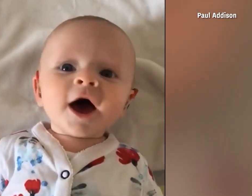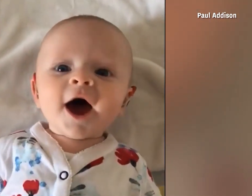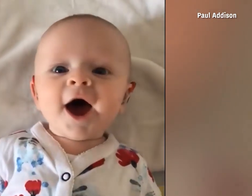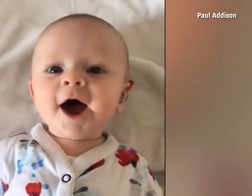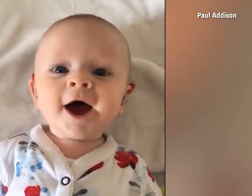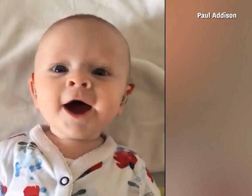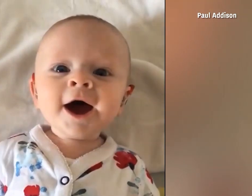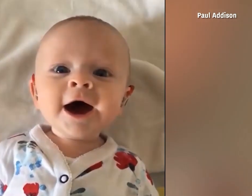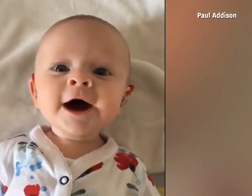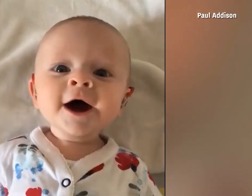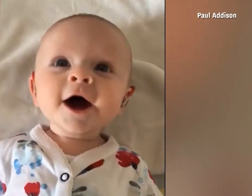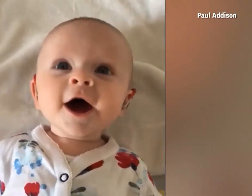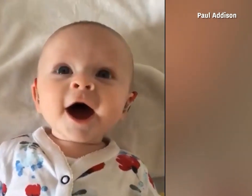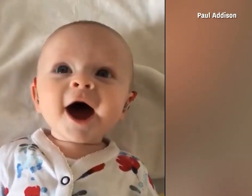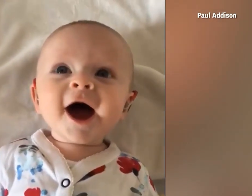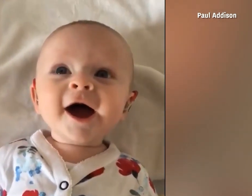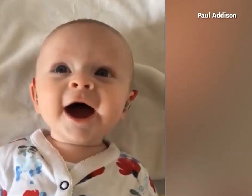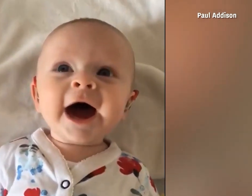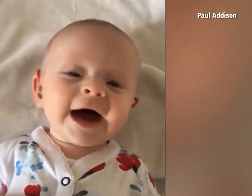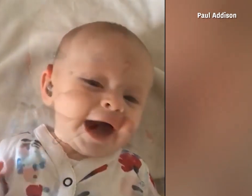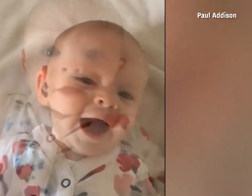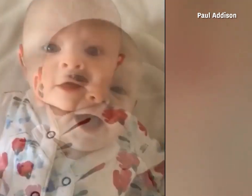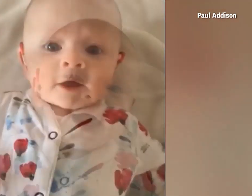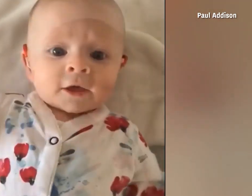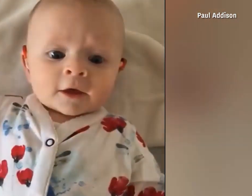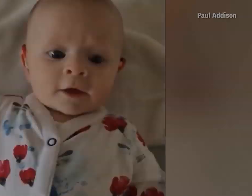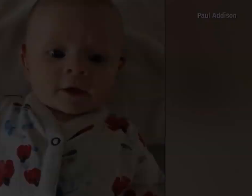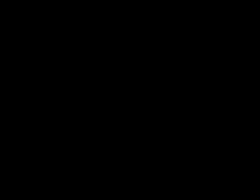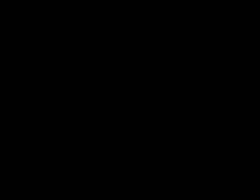Hiiiii!